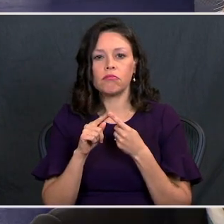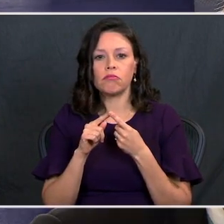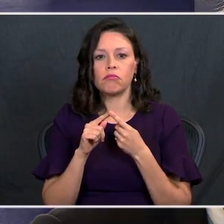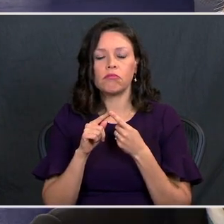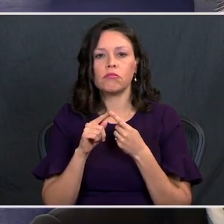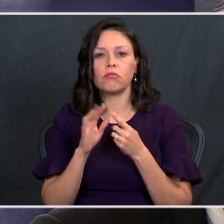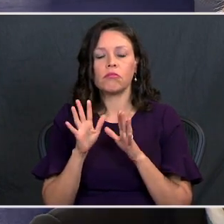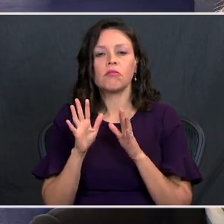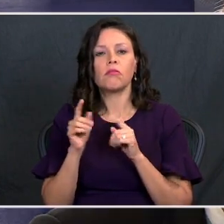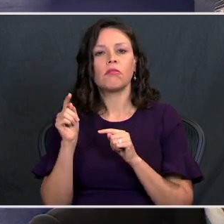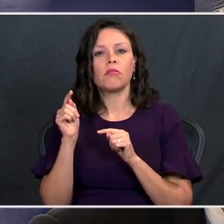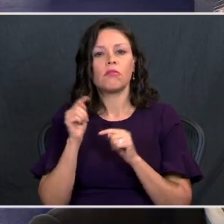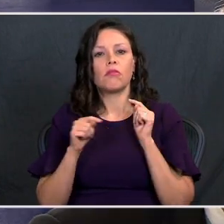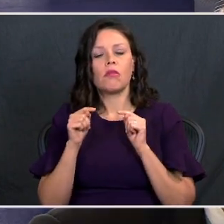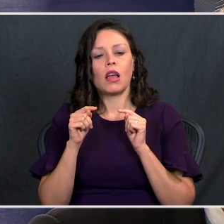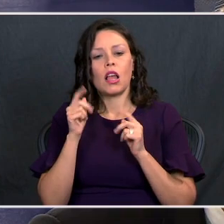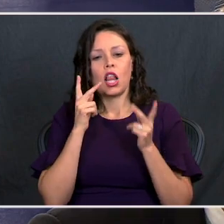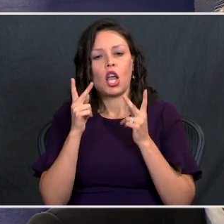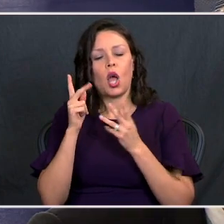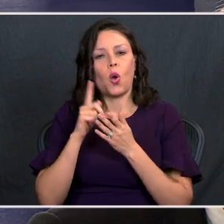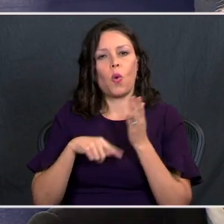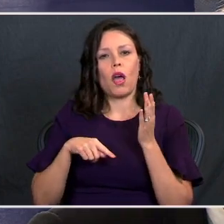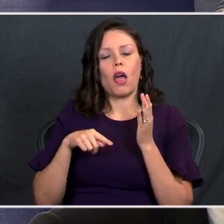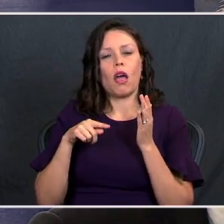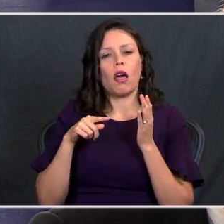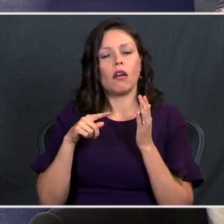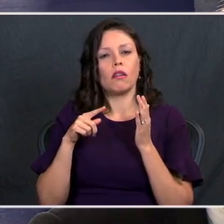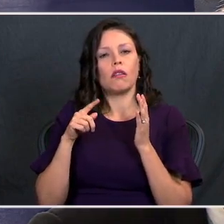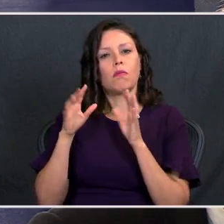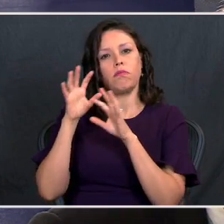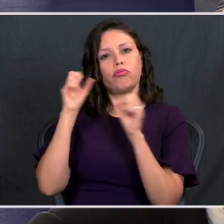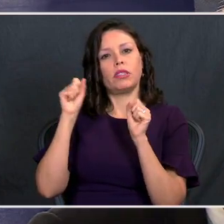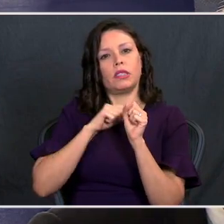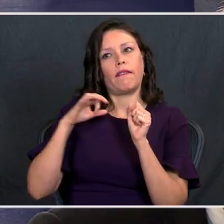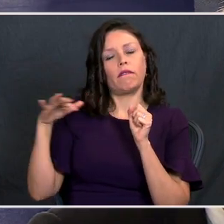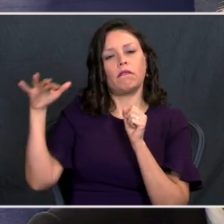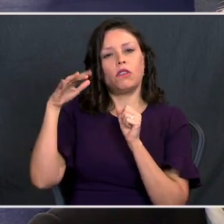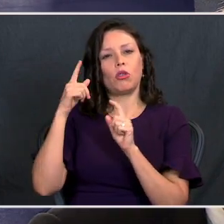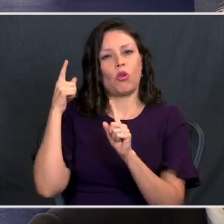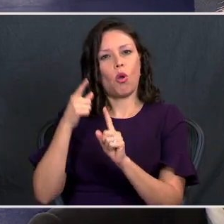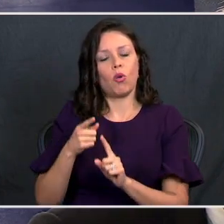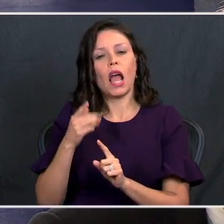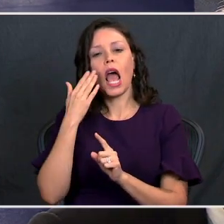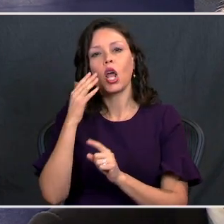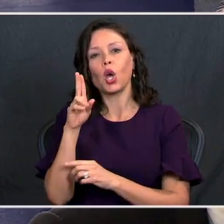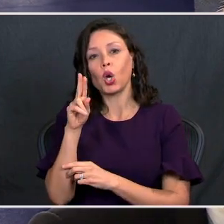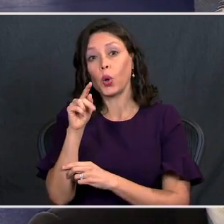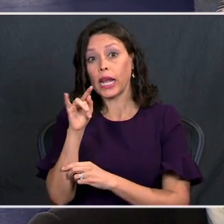at what the administration's goals are. Unity is something that President Biden